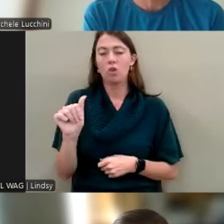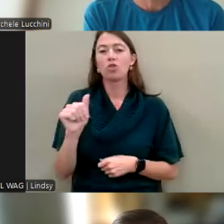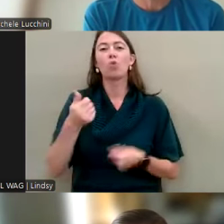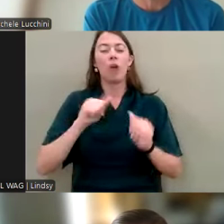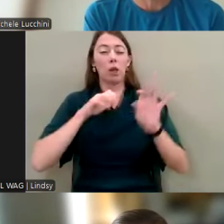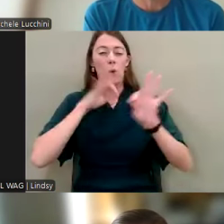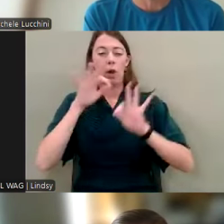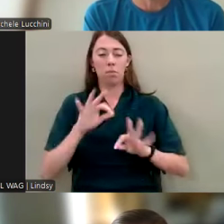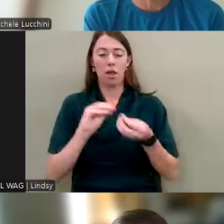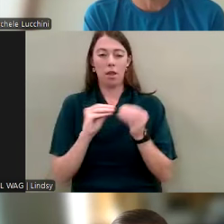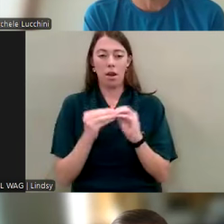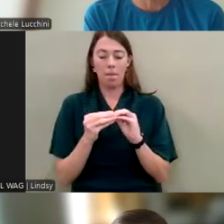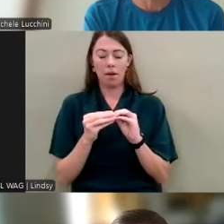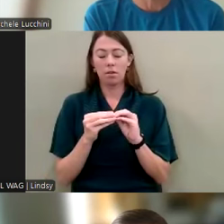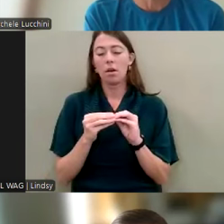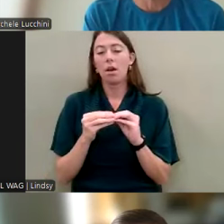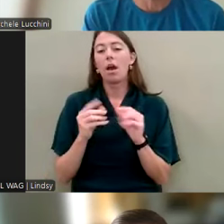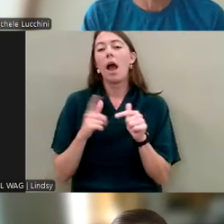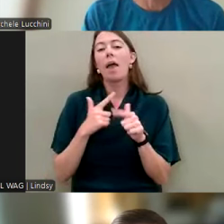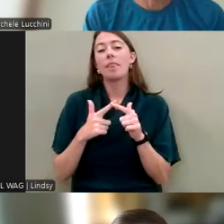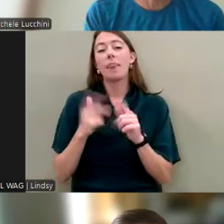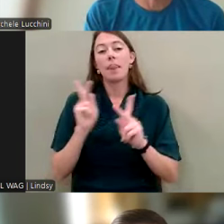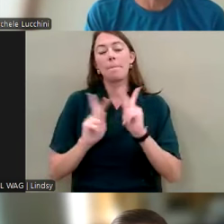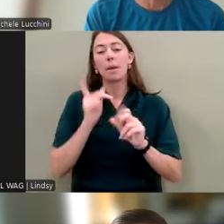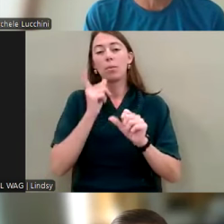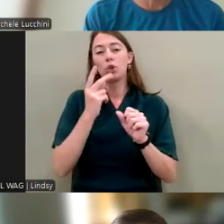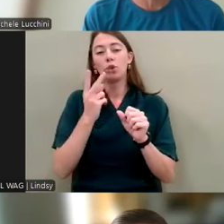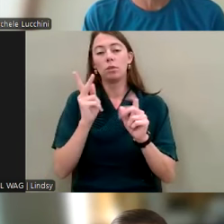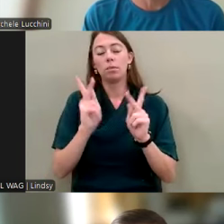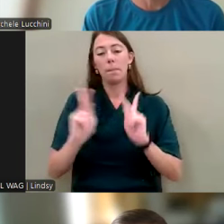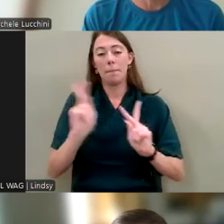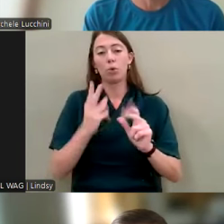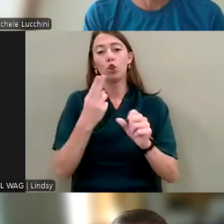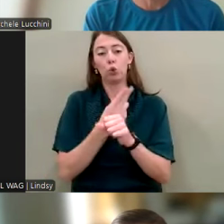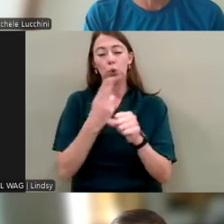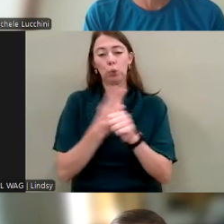the spectrum of the users that are simply getting older and maybe some